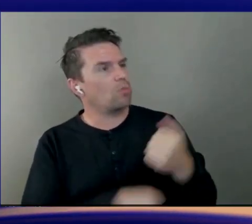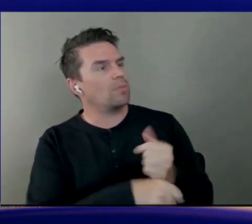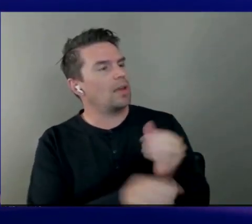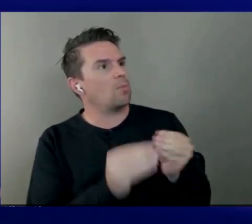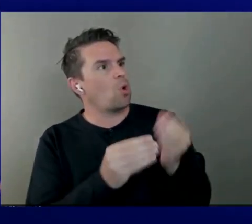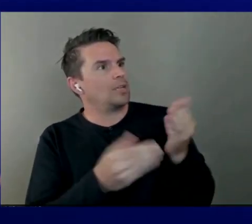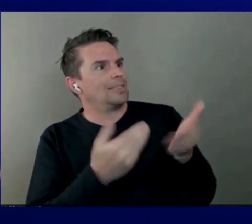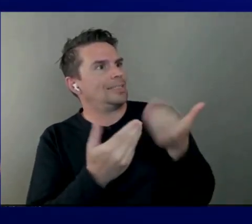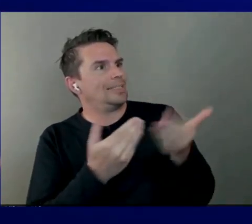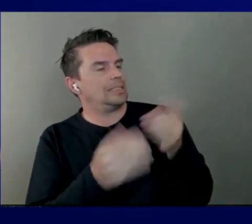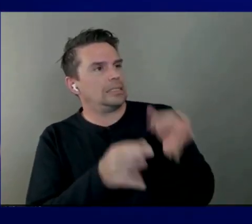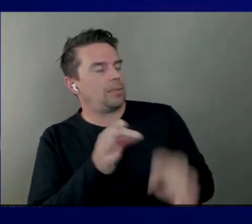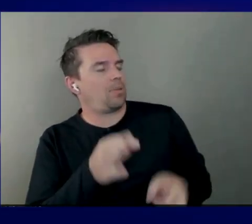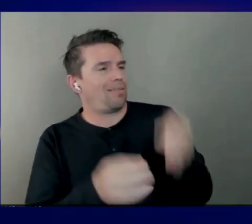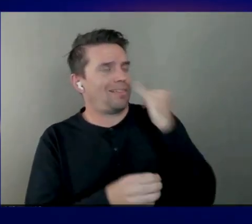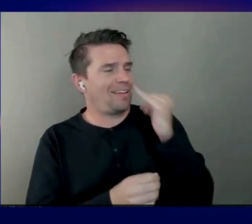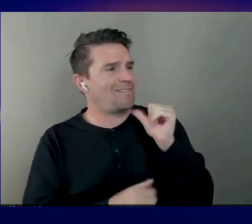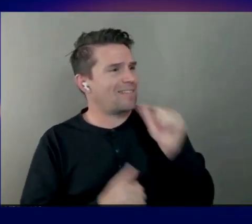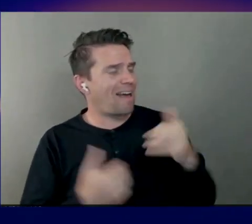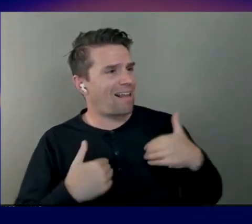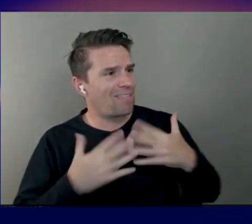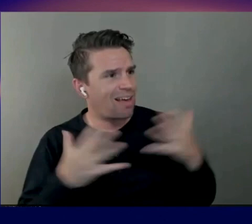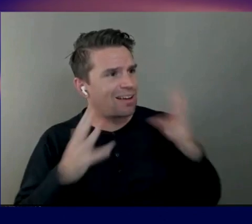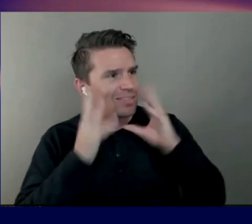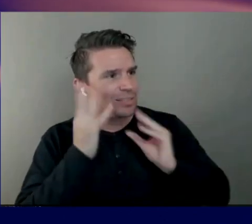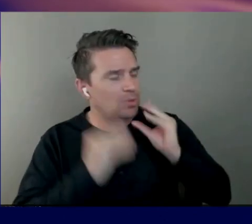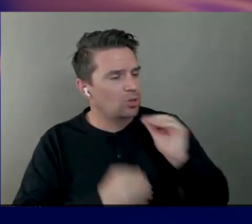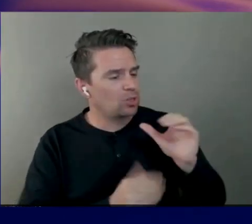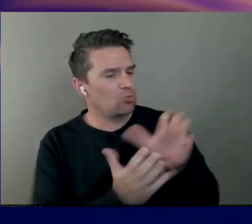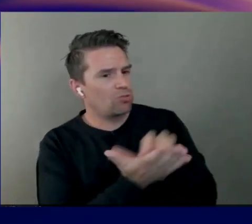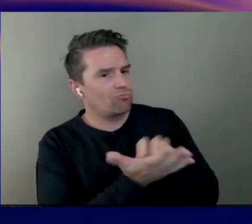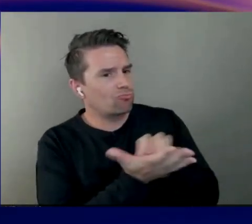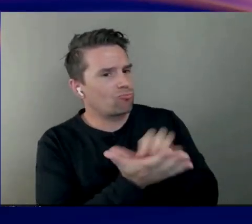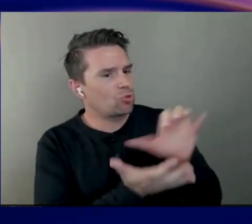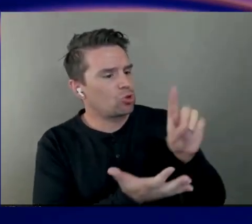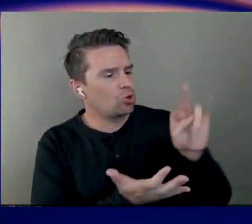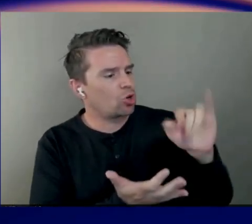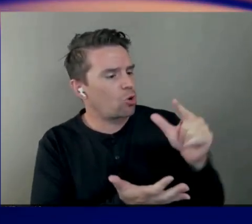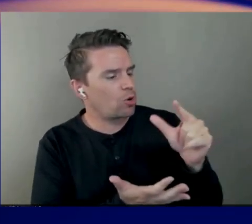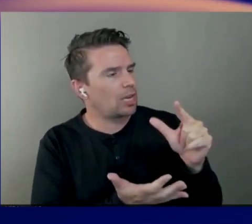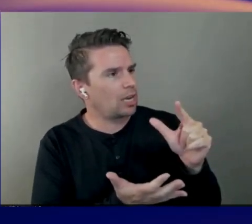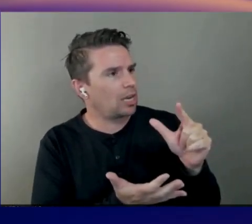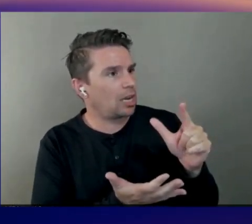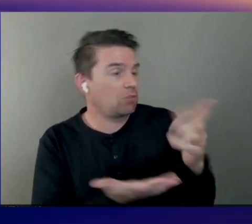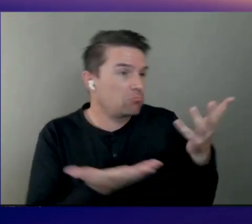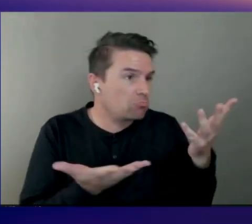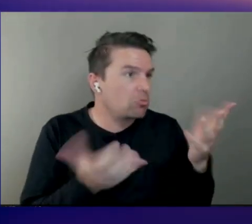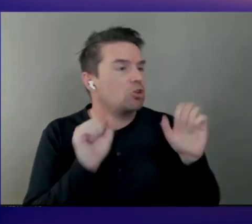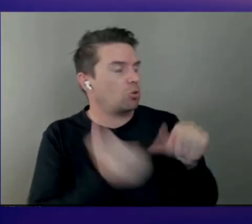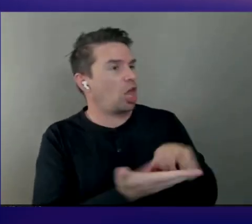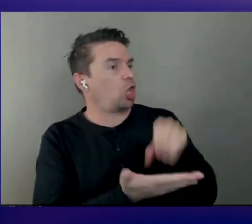we'll walk you through every step in how you can program that reward function. So you might even pick up a little bit of Python by using DeepRacer. - Yep.